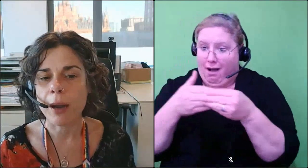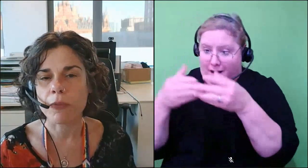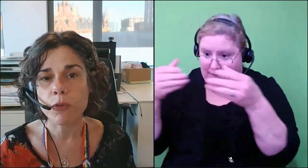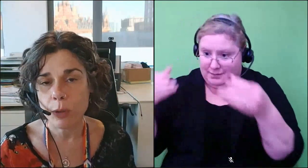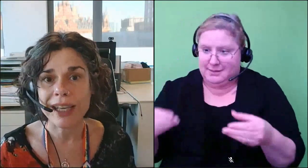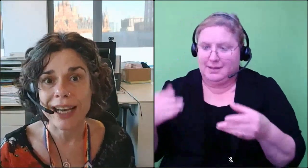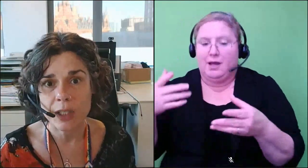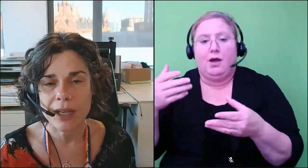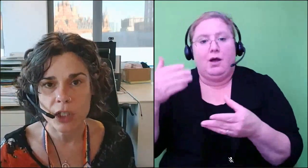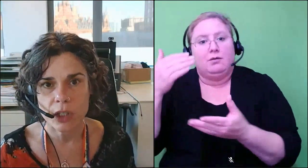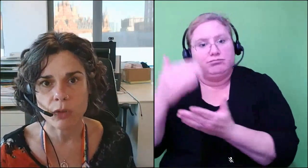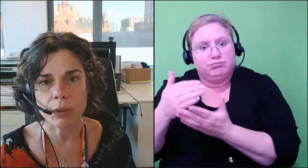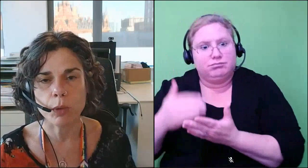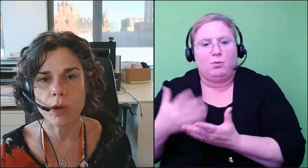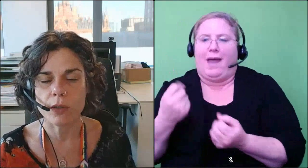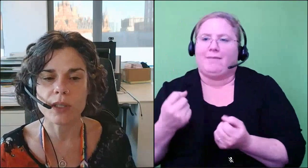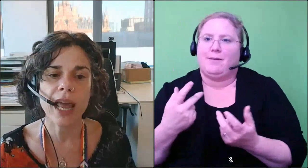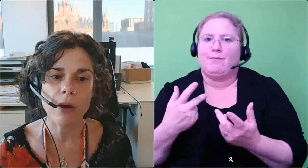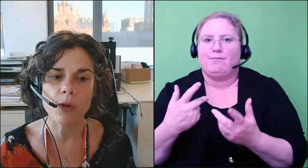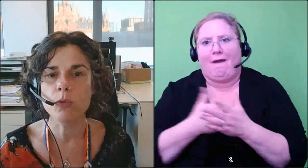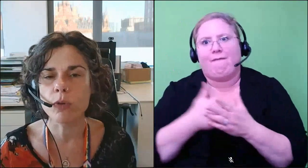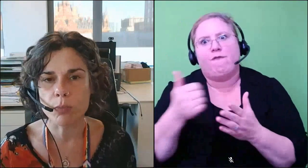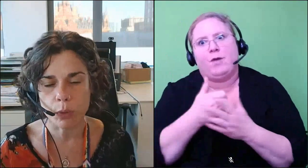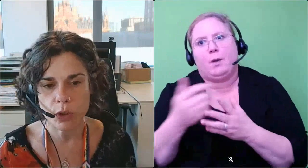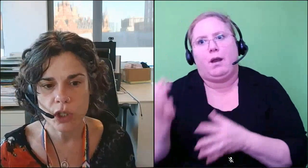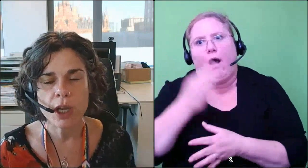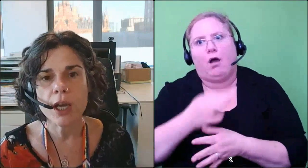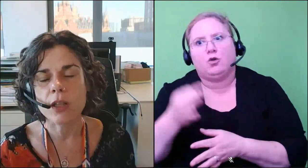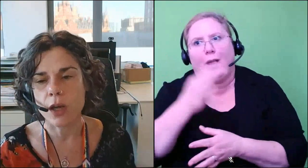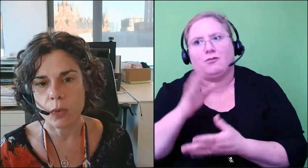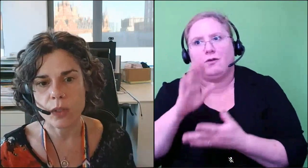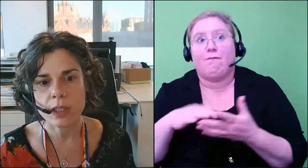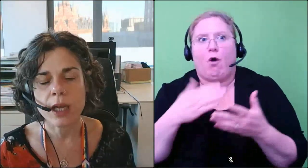of frequently asked questions from employers and how we rebut those.